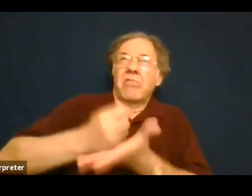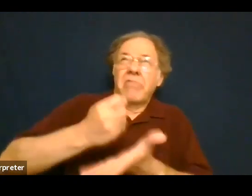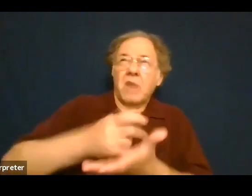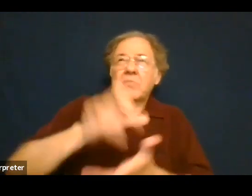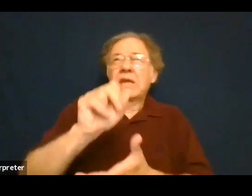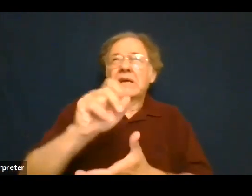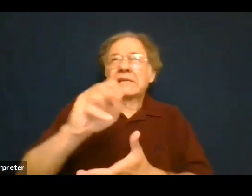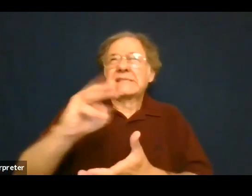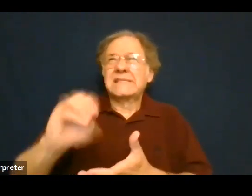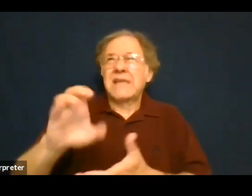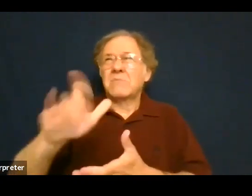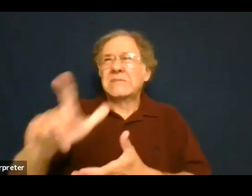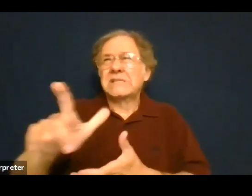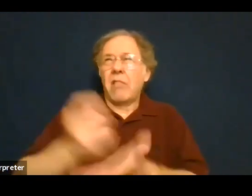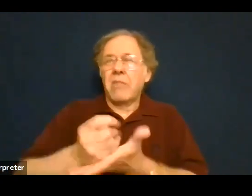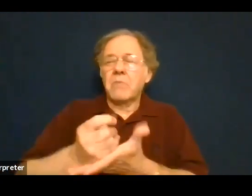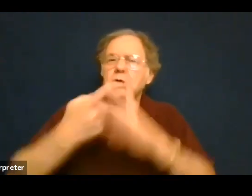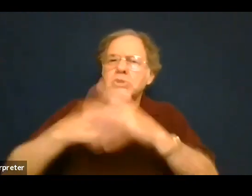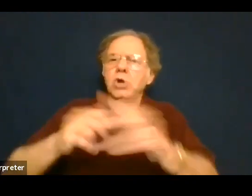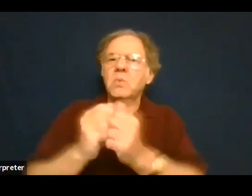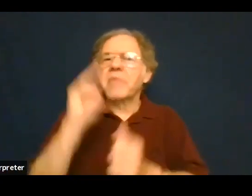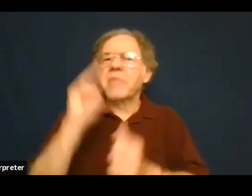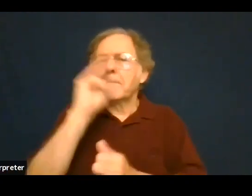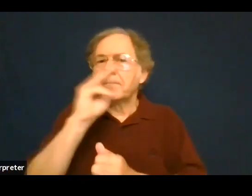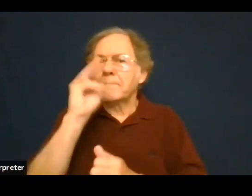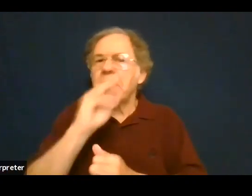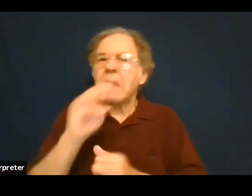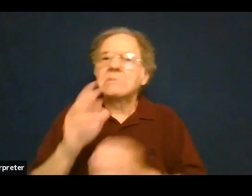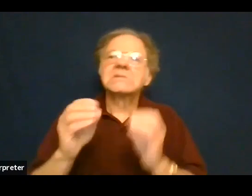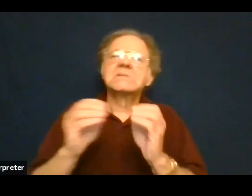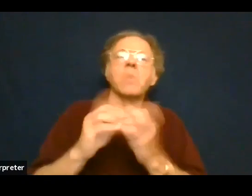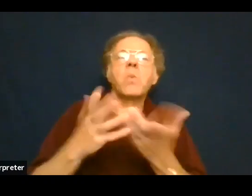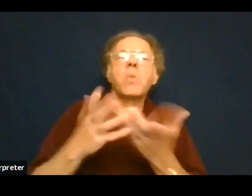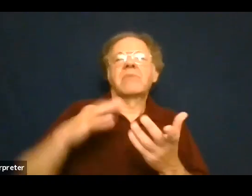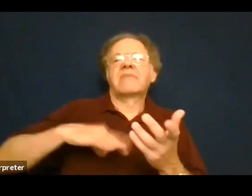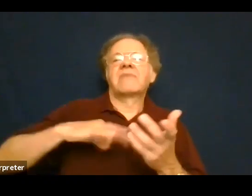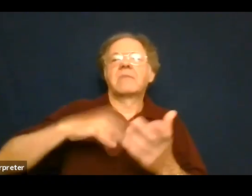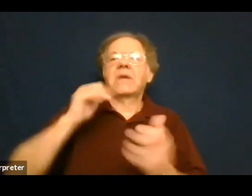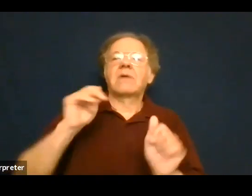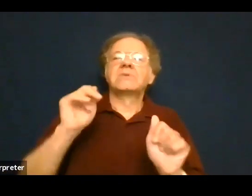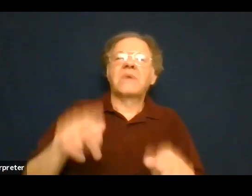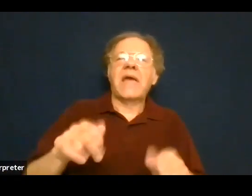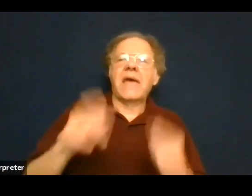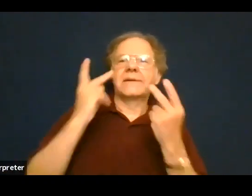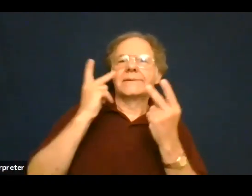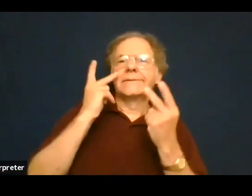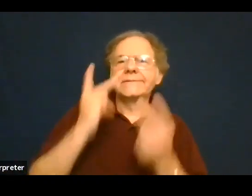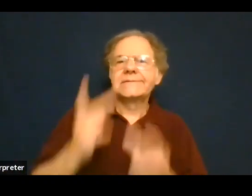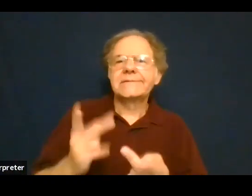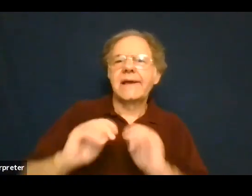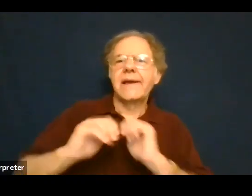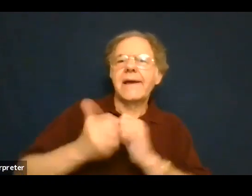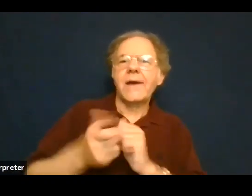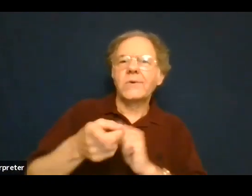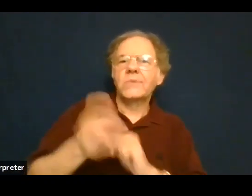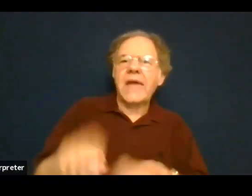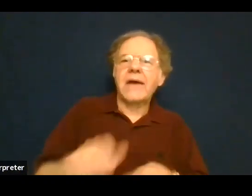in a mouse might be more advantageous because you're able to see how you're going to overcome the main challenges in those things.